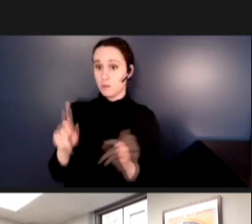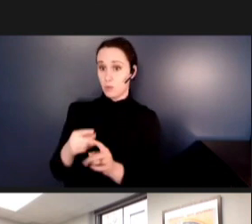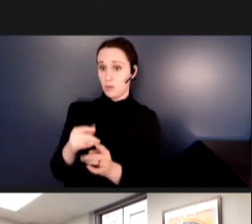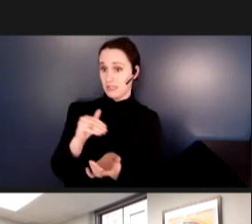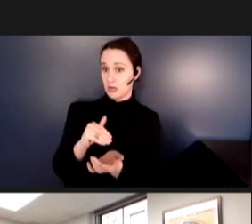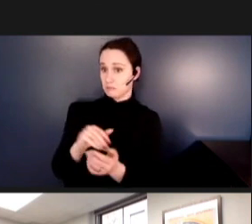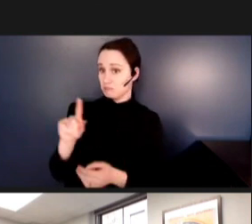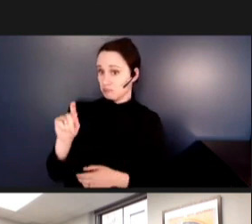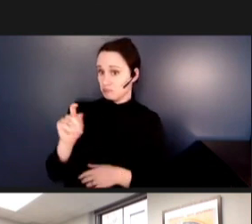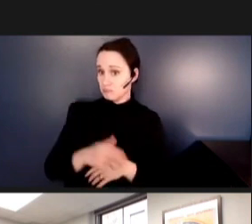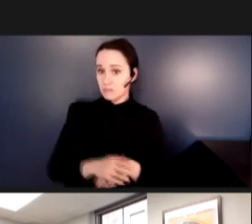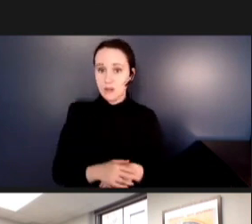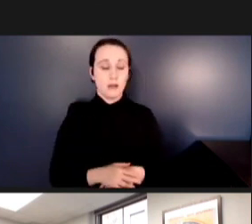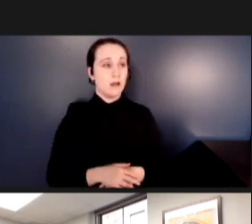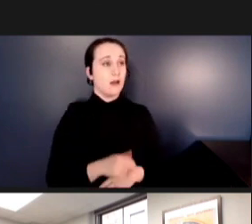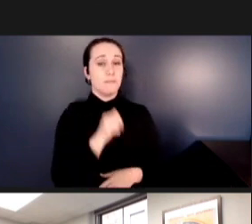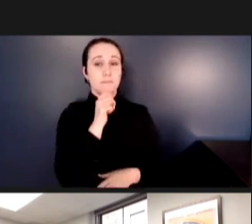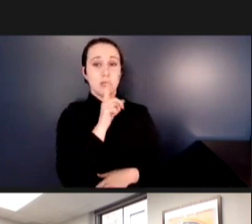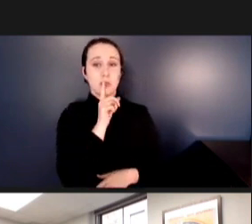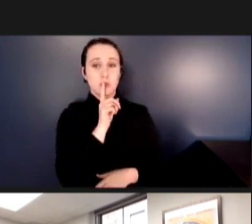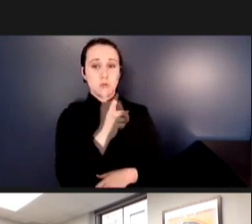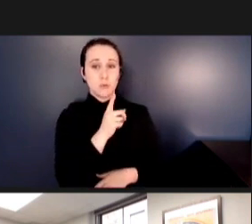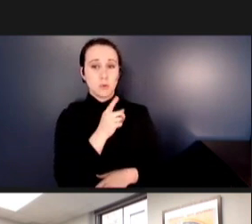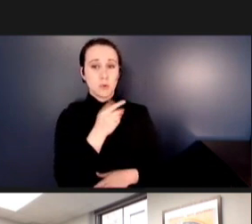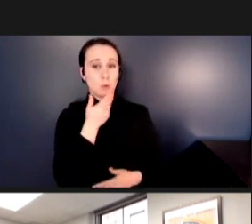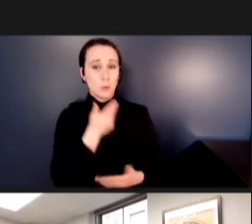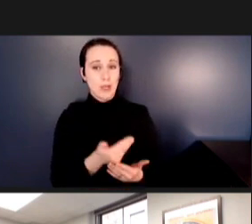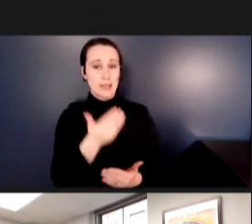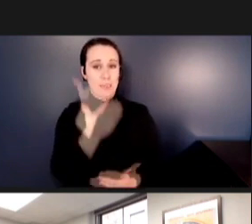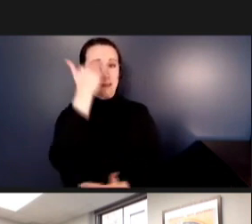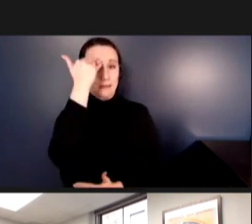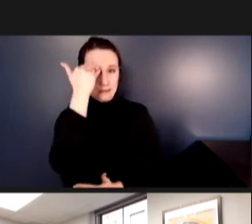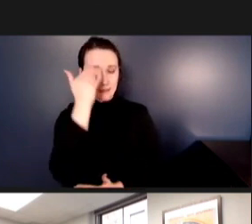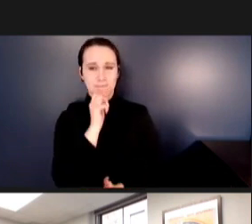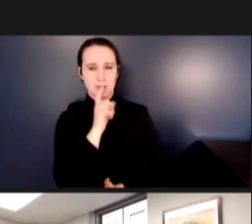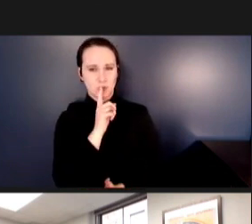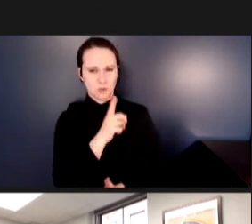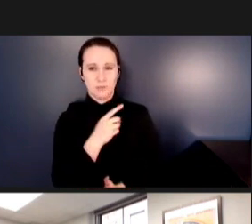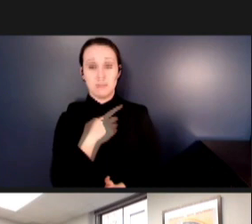Geeta Swamy: I don't know it well enough, Jeff, to say, but I suspect that it's similar. I will